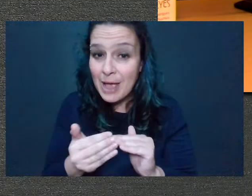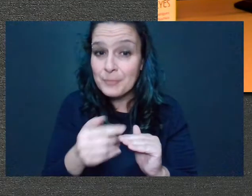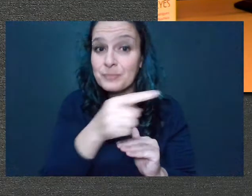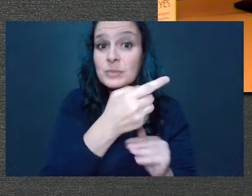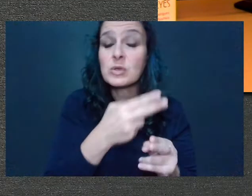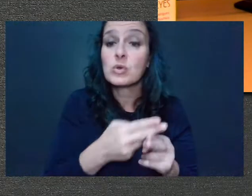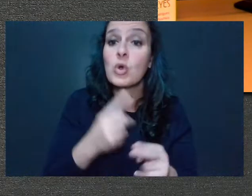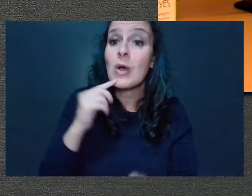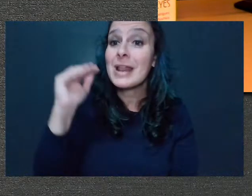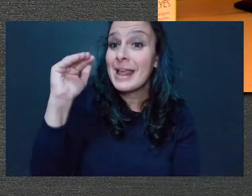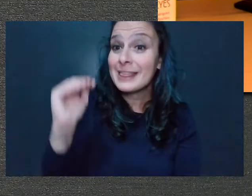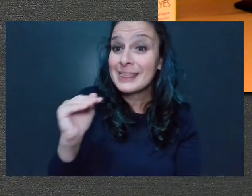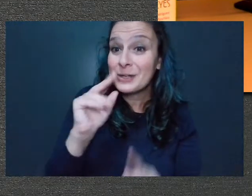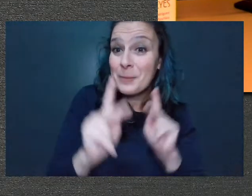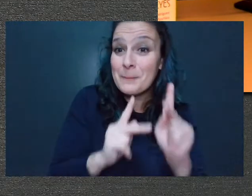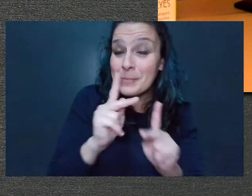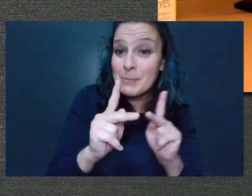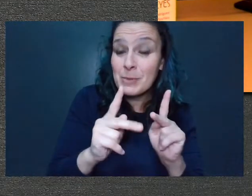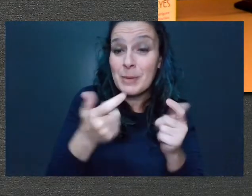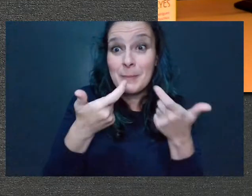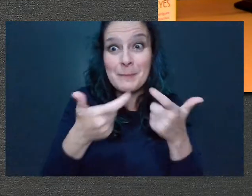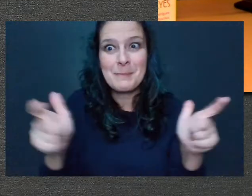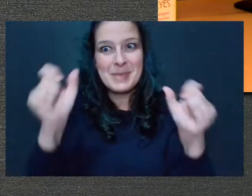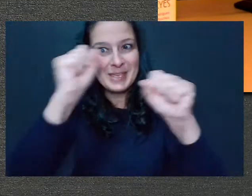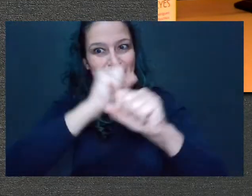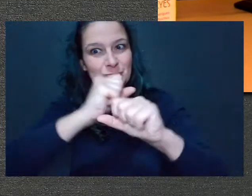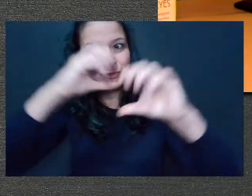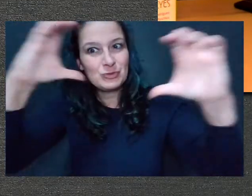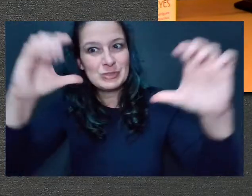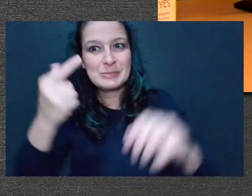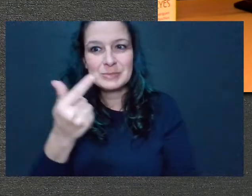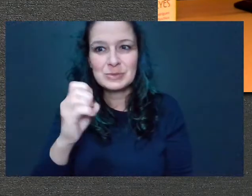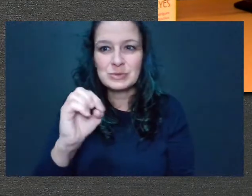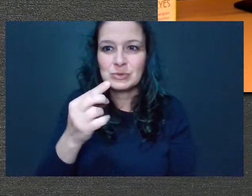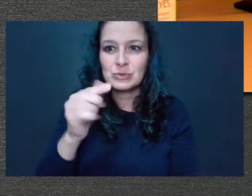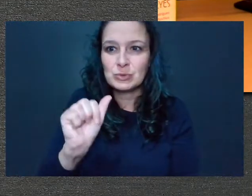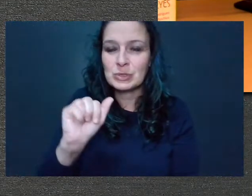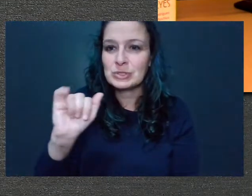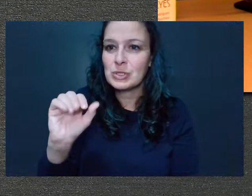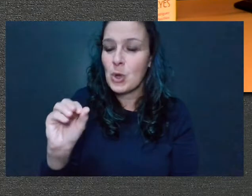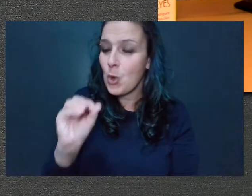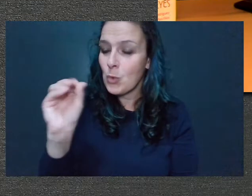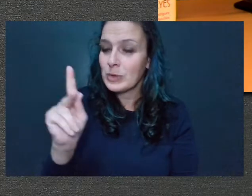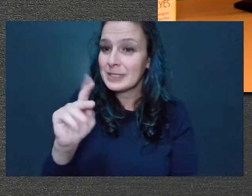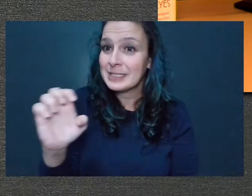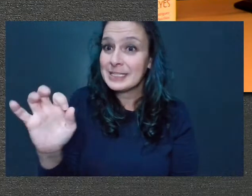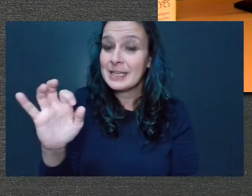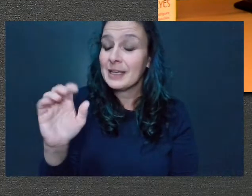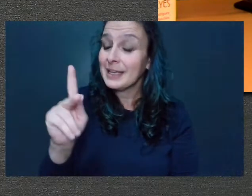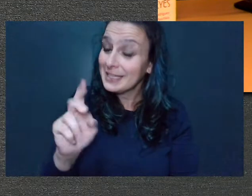"Little People, Big Dreams: Georgia O'Keeffe," written by Maria Isabel Sanchez Vegara